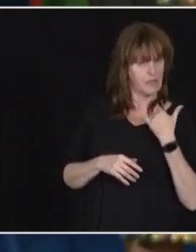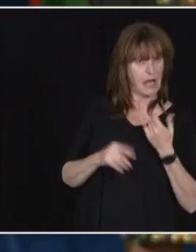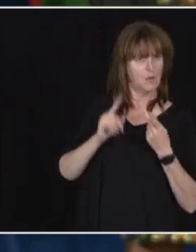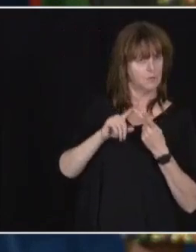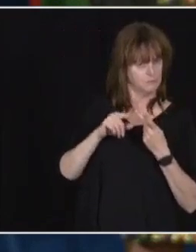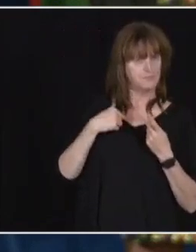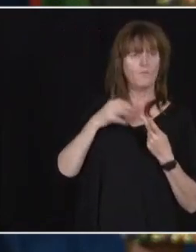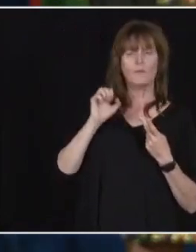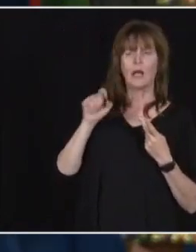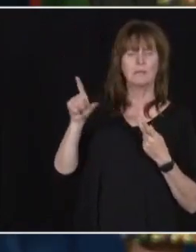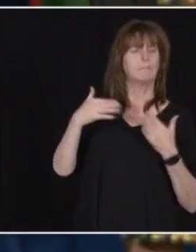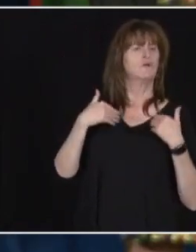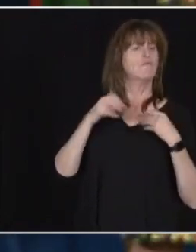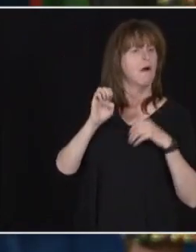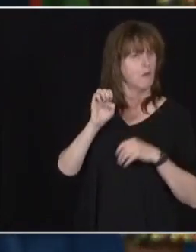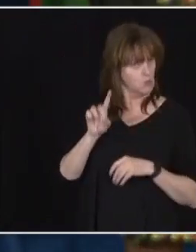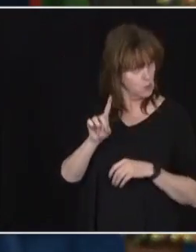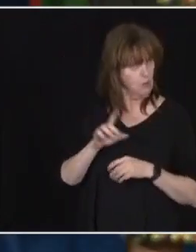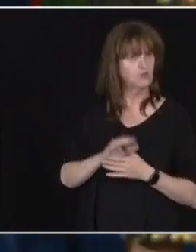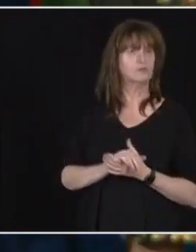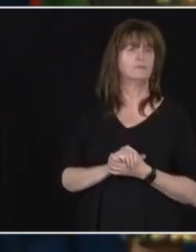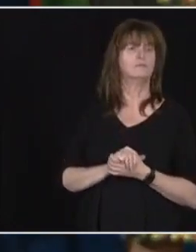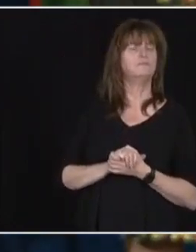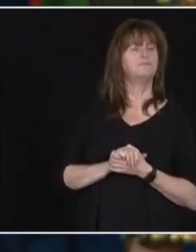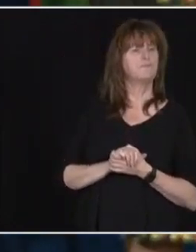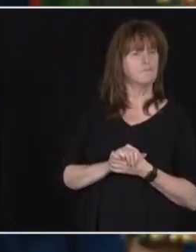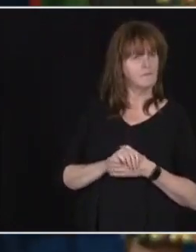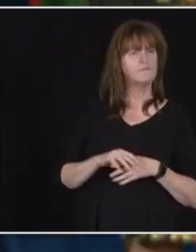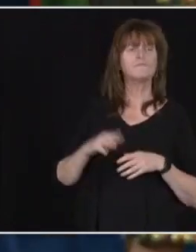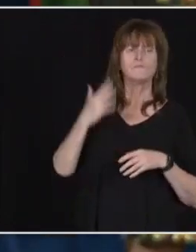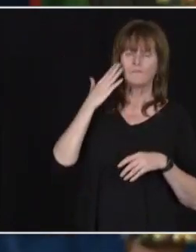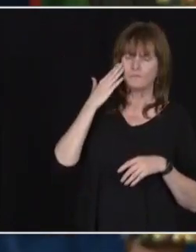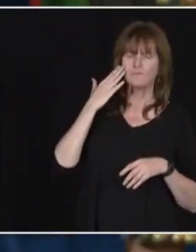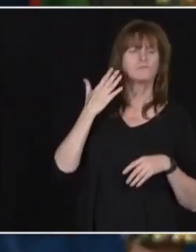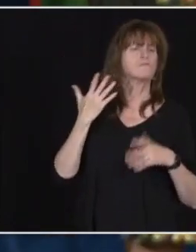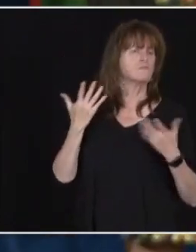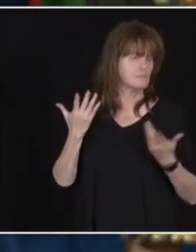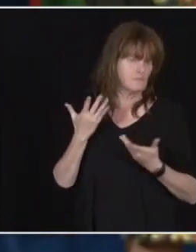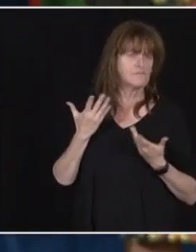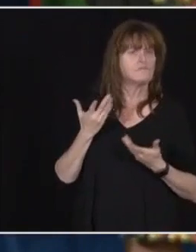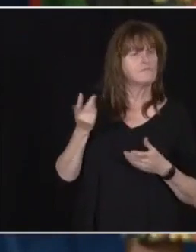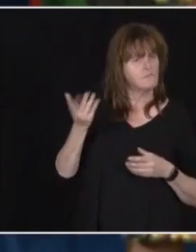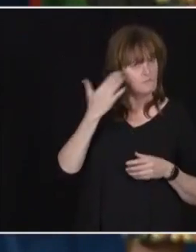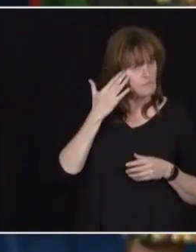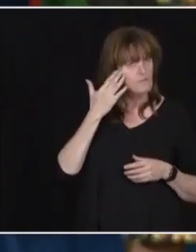Thank you, my next question is for the education minister. You are aware of this